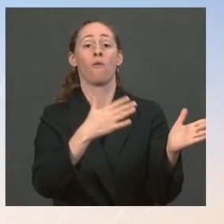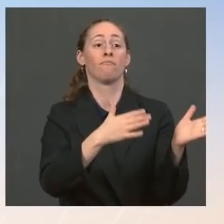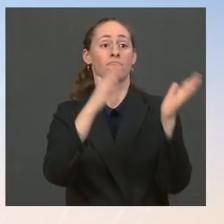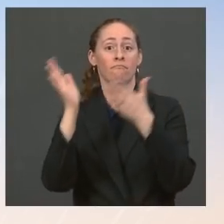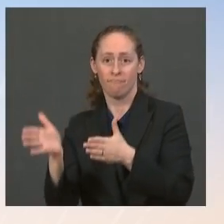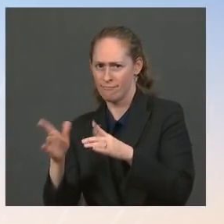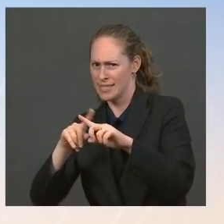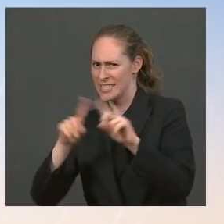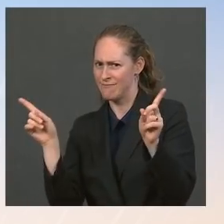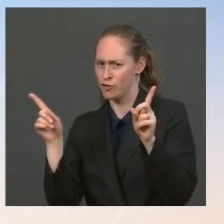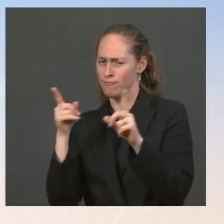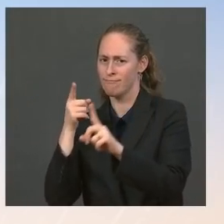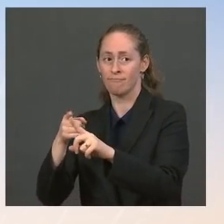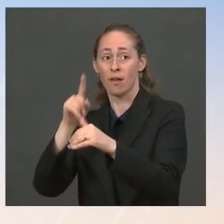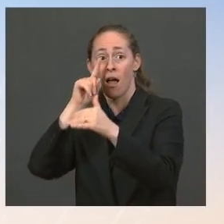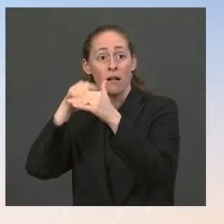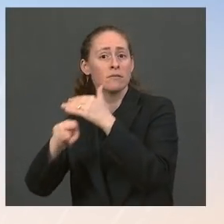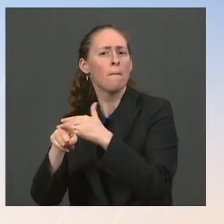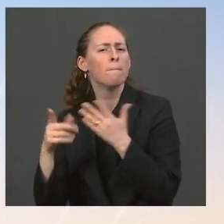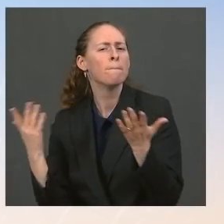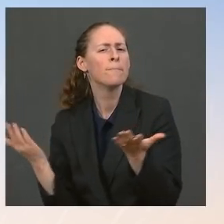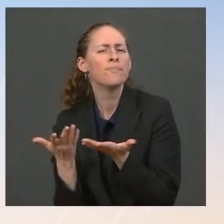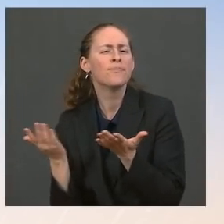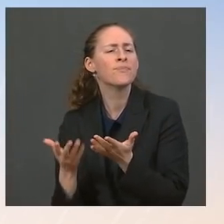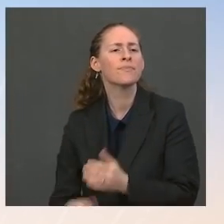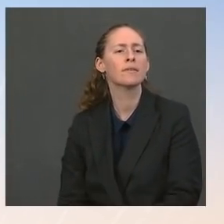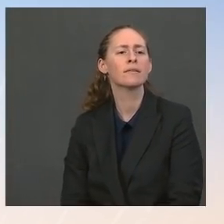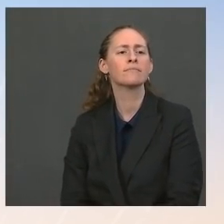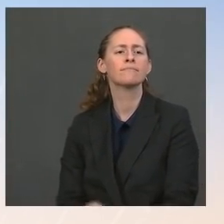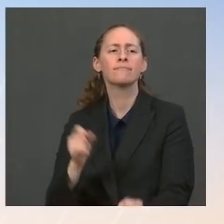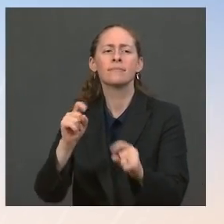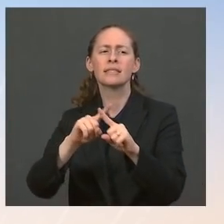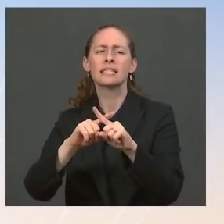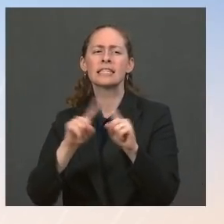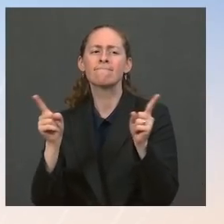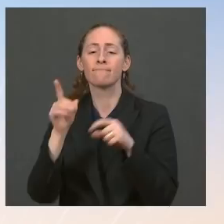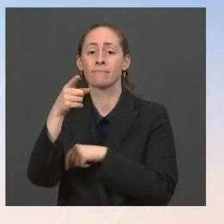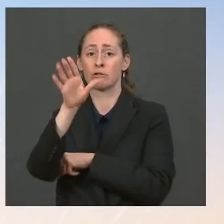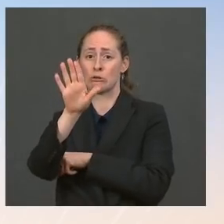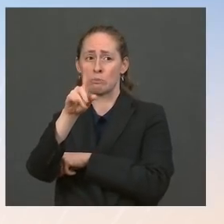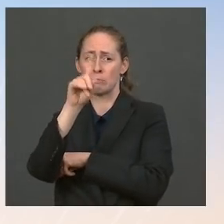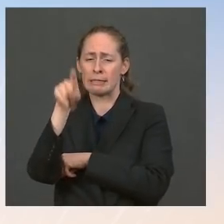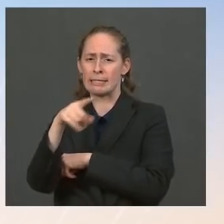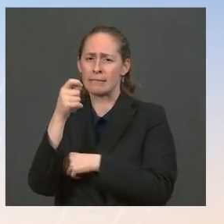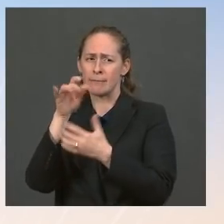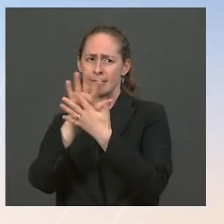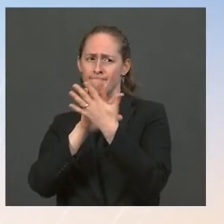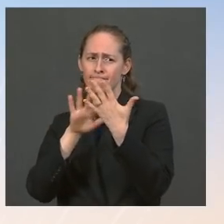that is an independent process -- and I'm not sure I understood your question, if you're asking about the definition